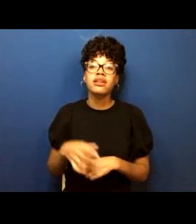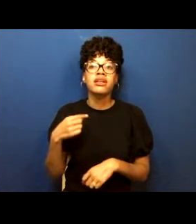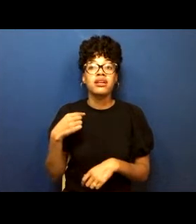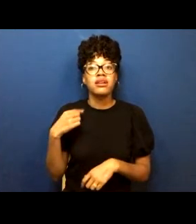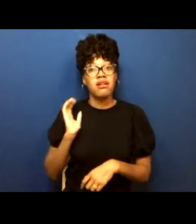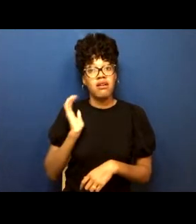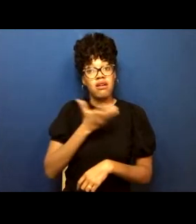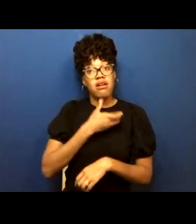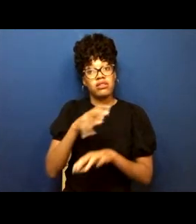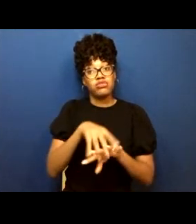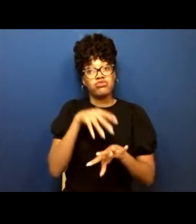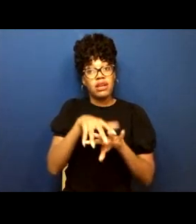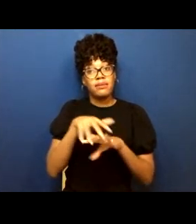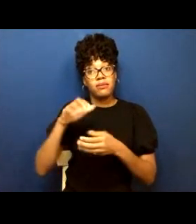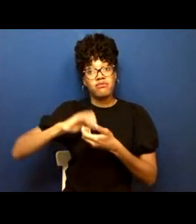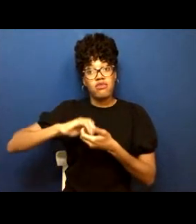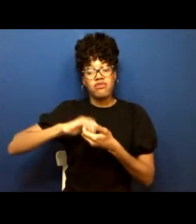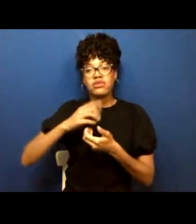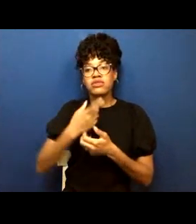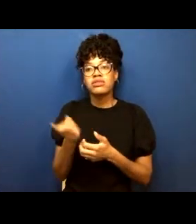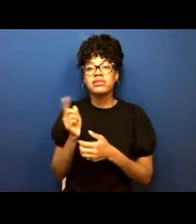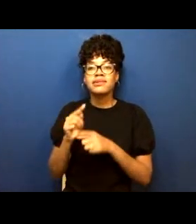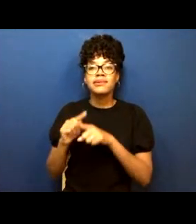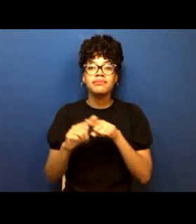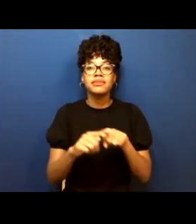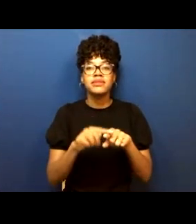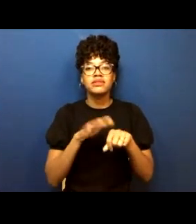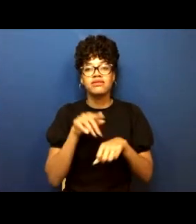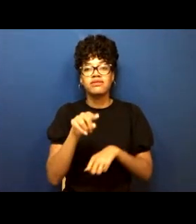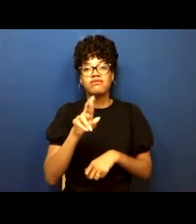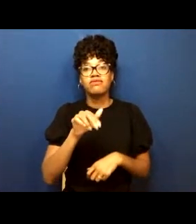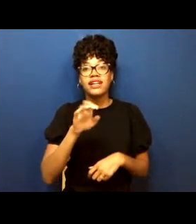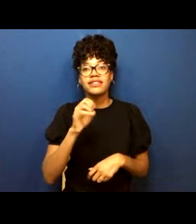in the map that you see on the right depend on this as a food source for the families.